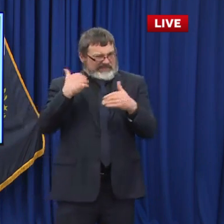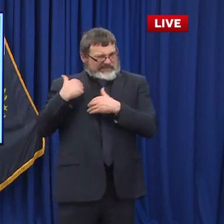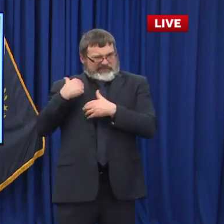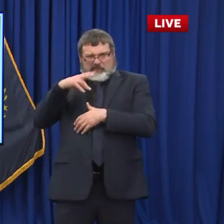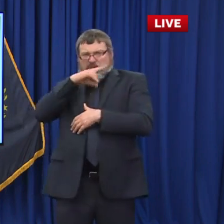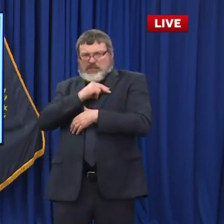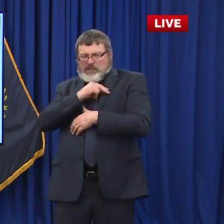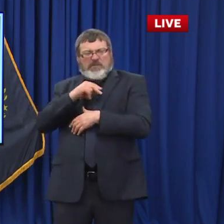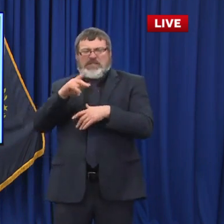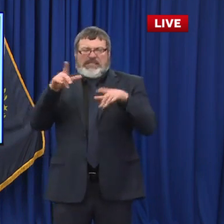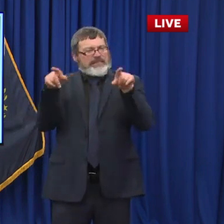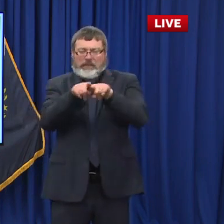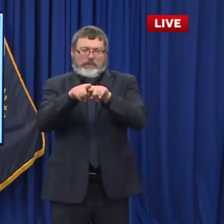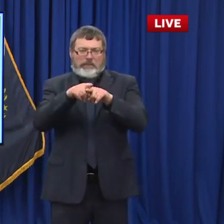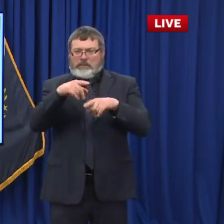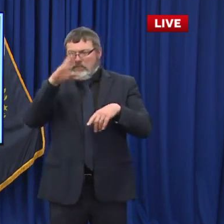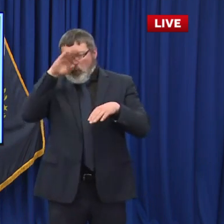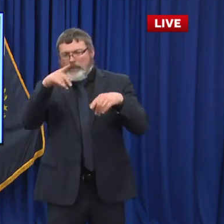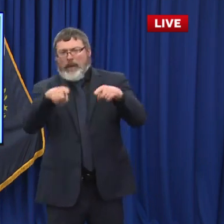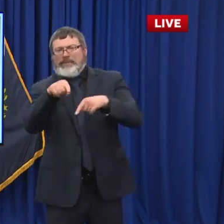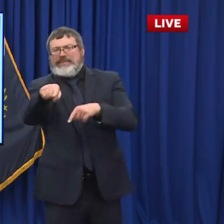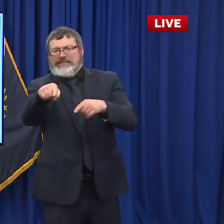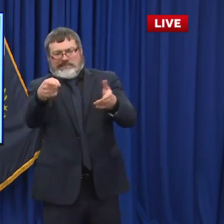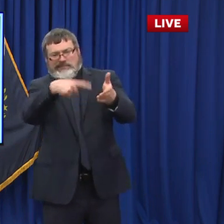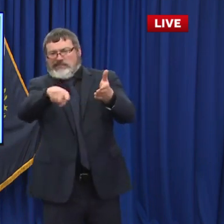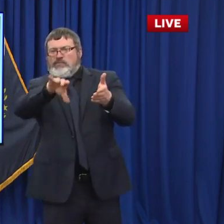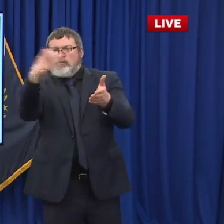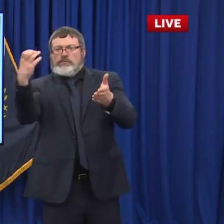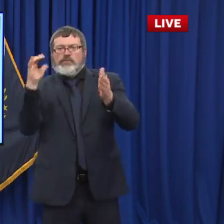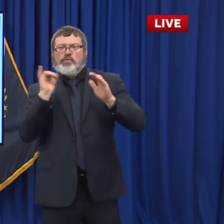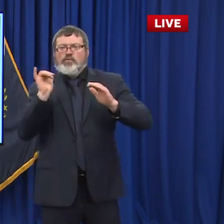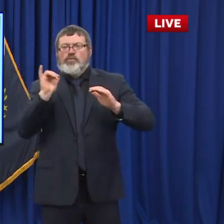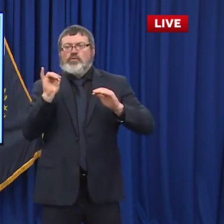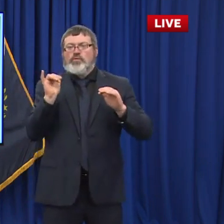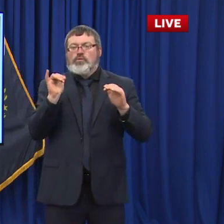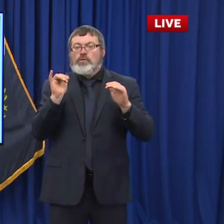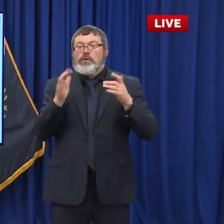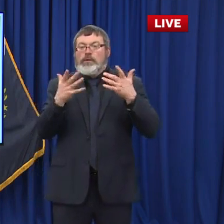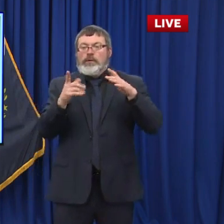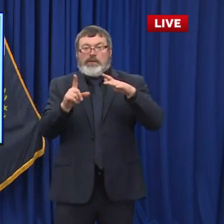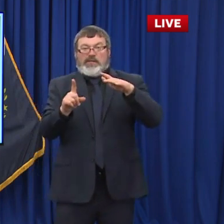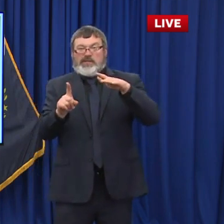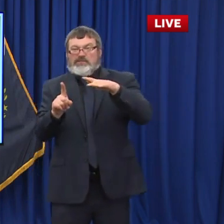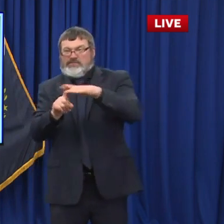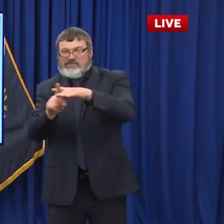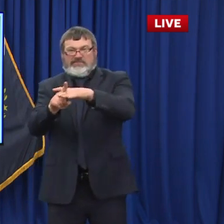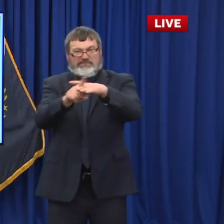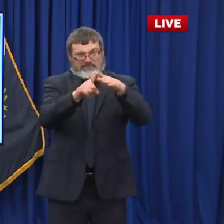WE SUSPECT AND HOPE THAT WILL BE THE MENTALITY AS WE GO INTO CHRISTMAS.